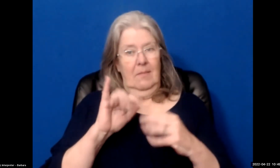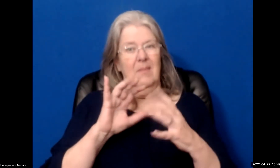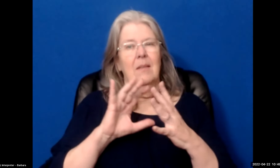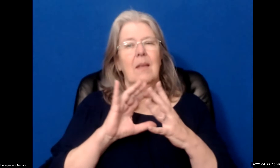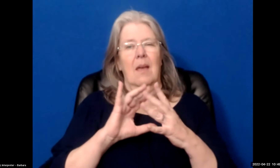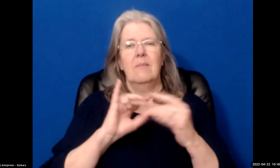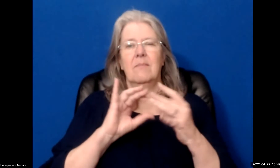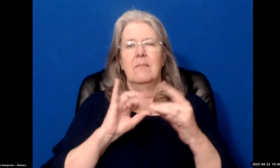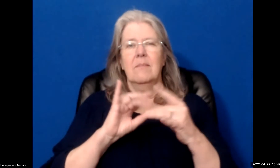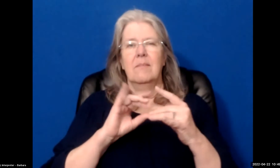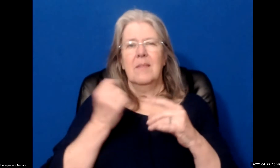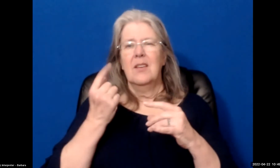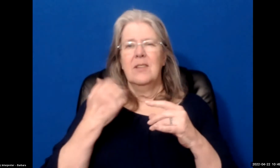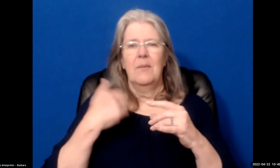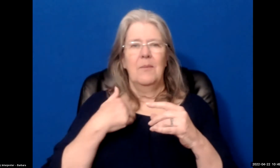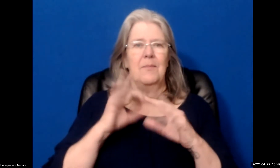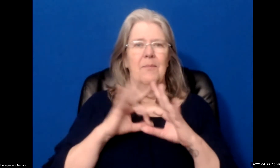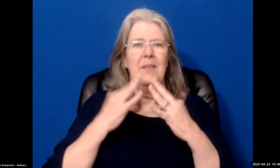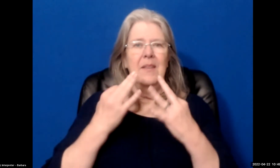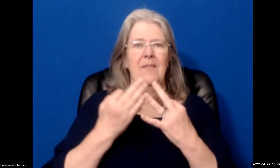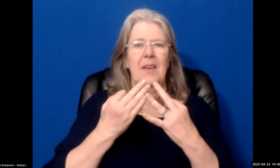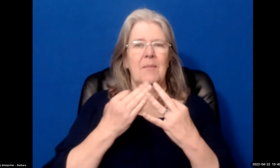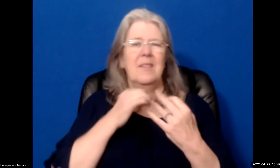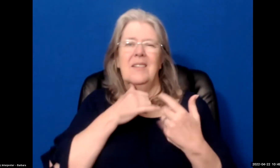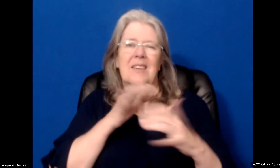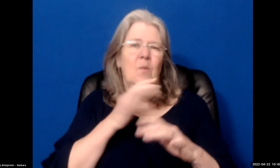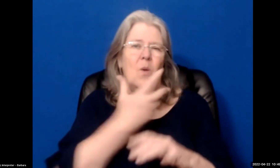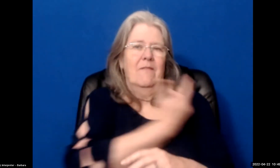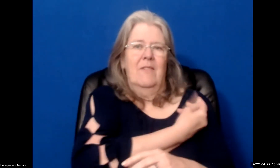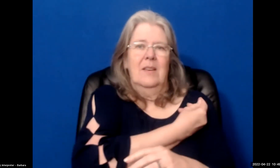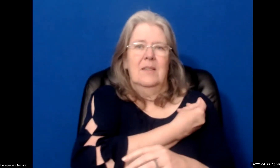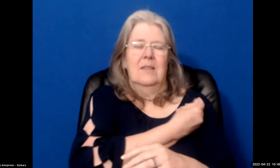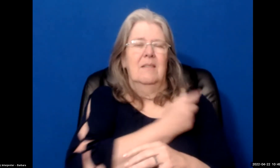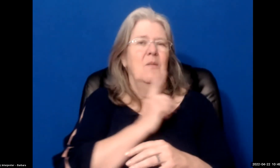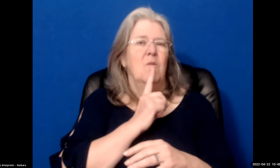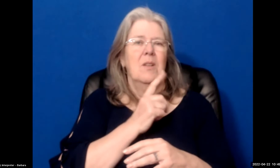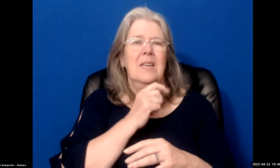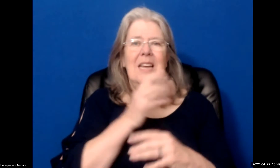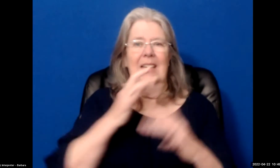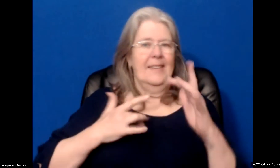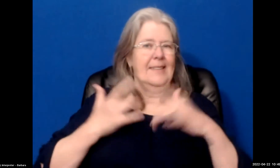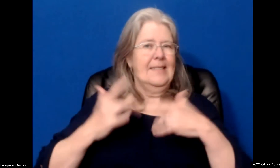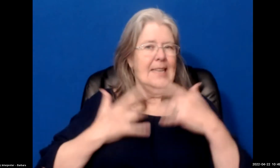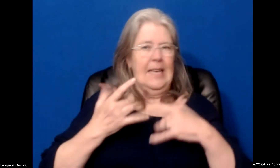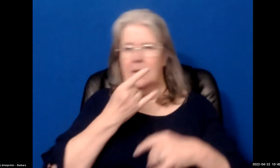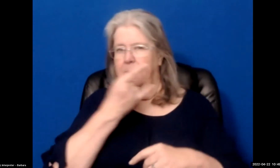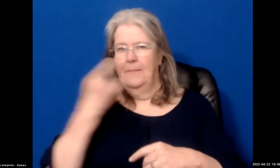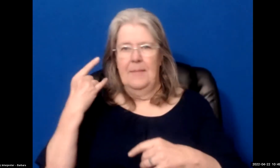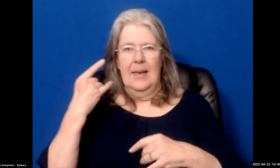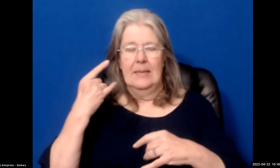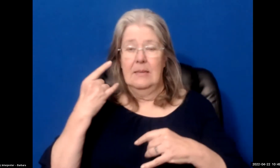family who didn't want to get vaccinated, weren't really excited to wear masks at all. So it